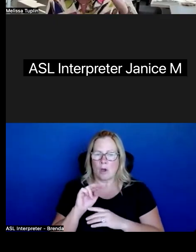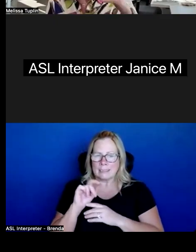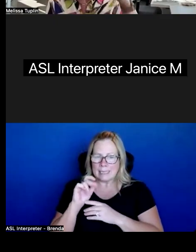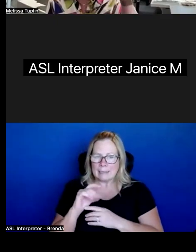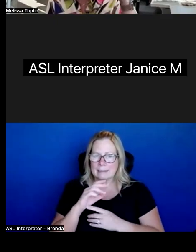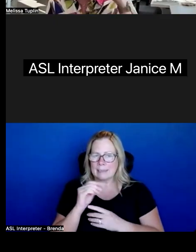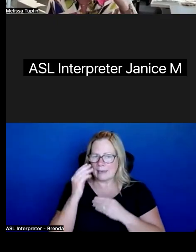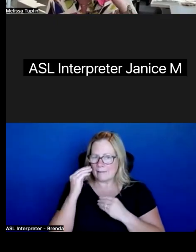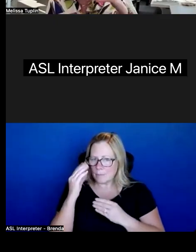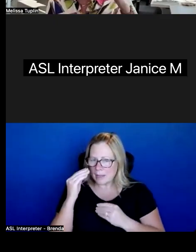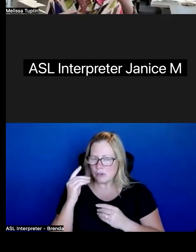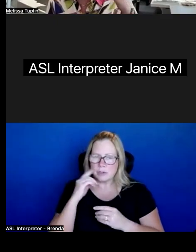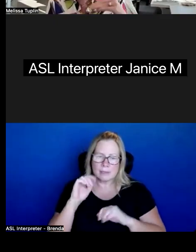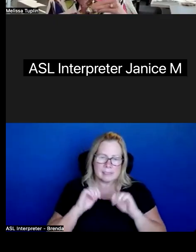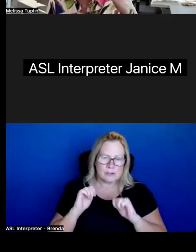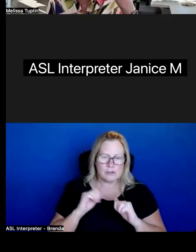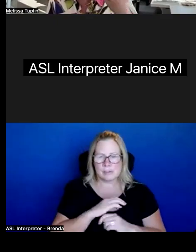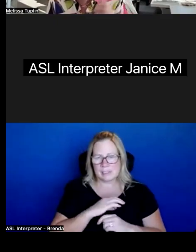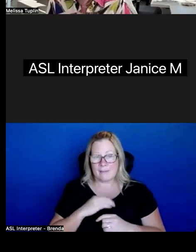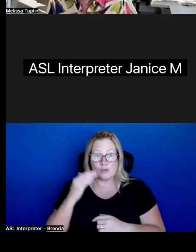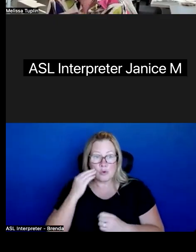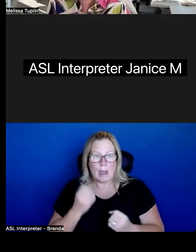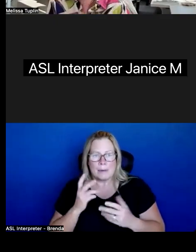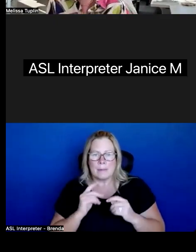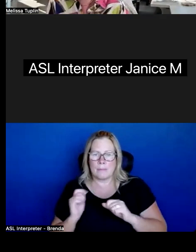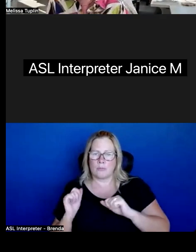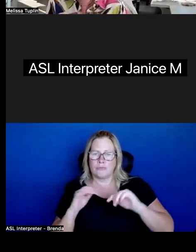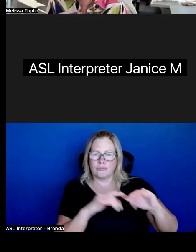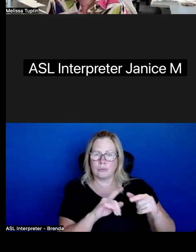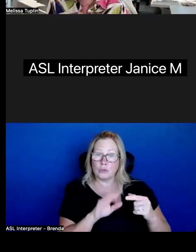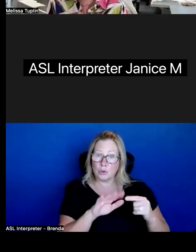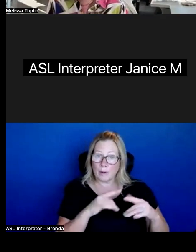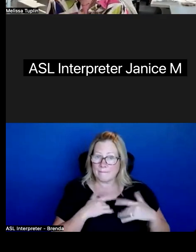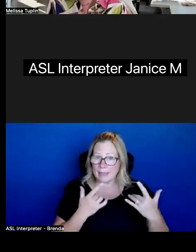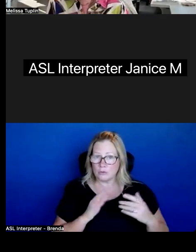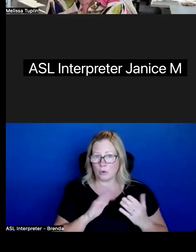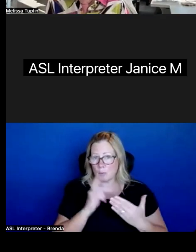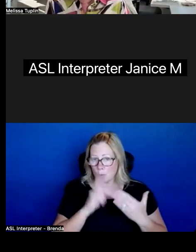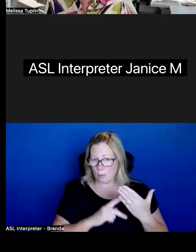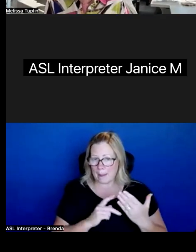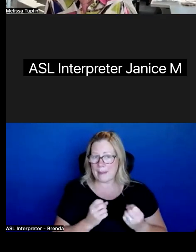get a sense of how many people are attending or participating in each of your programs.